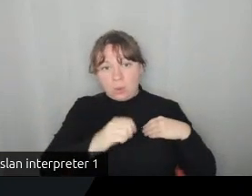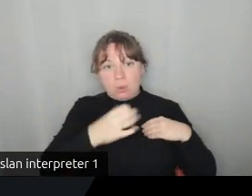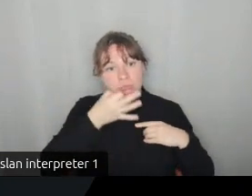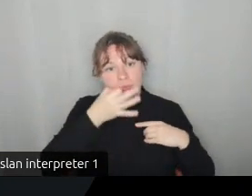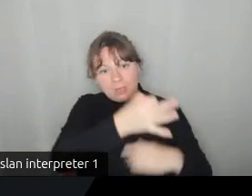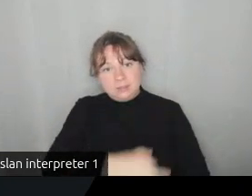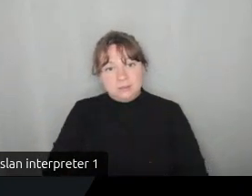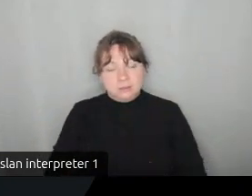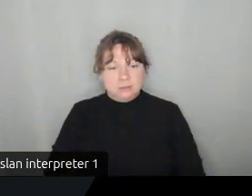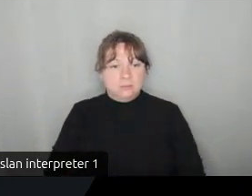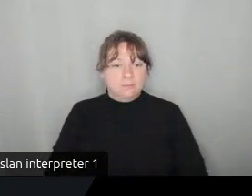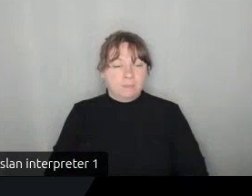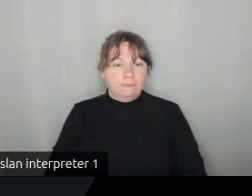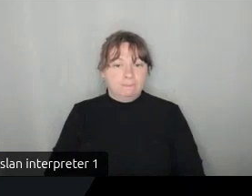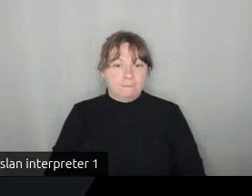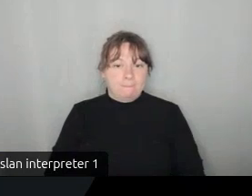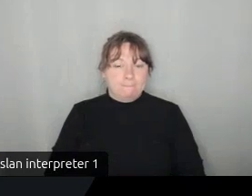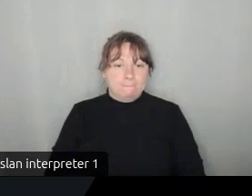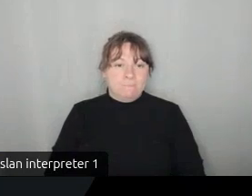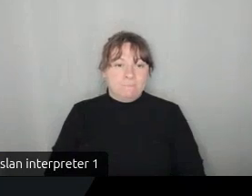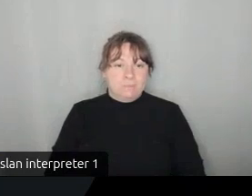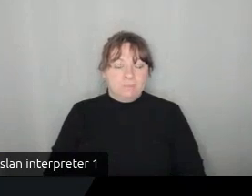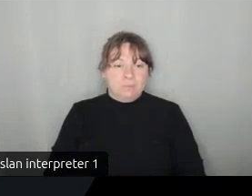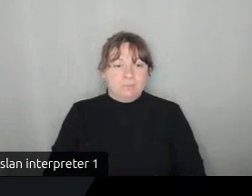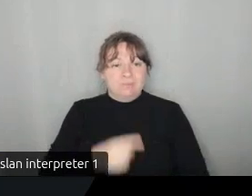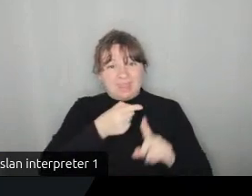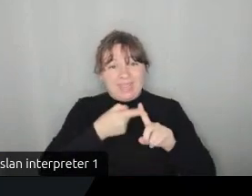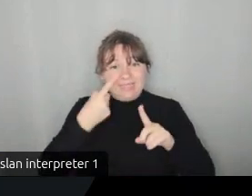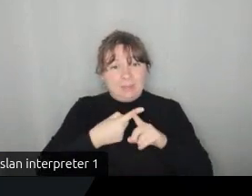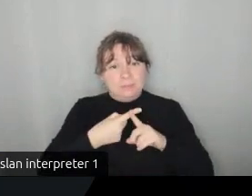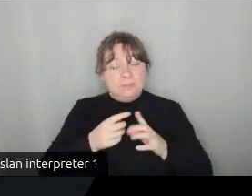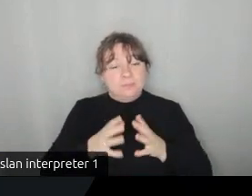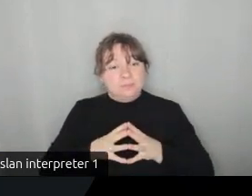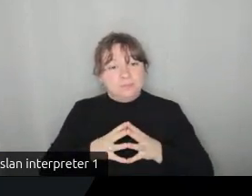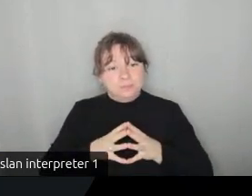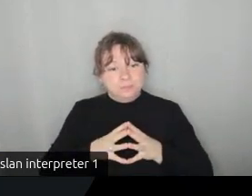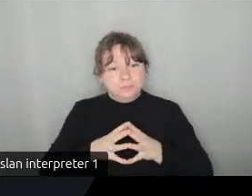So this is the exceptions that we're going to look at. There's a few um they are commonly